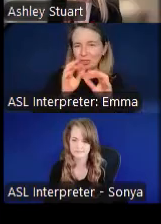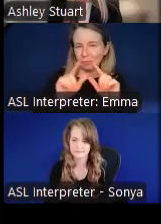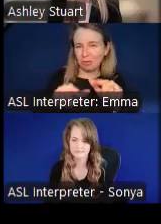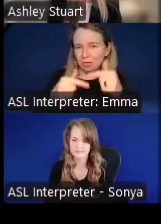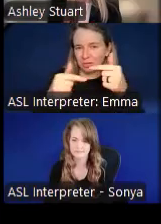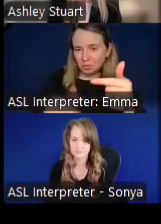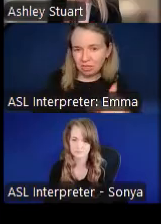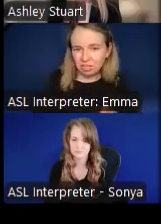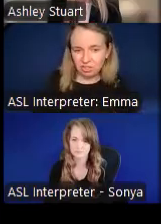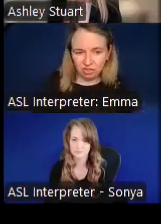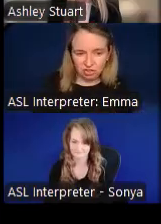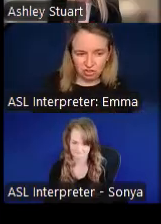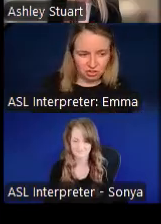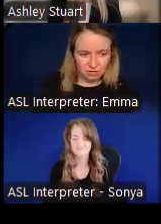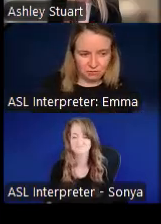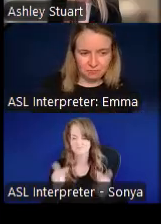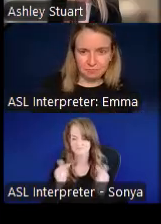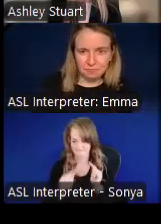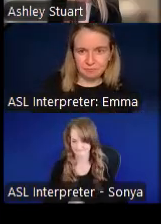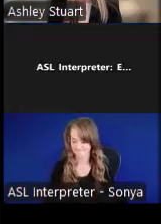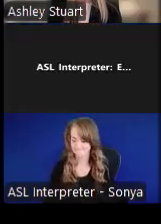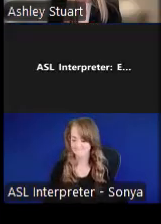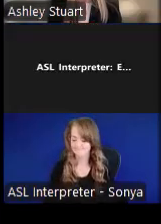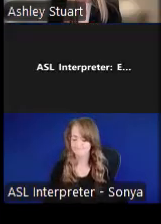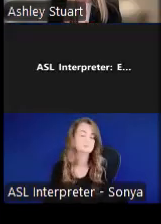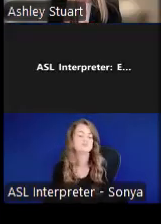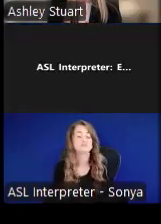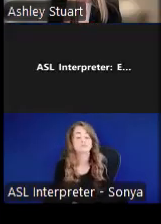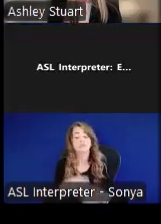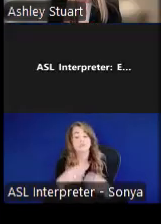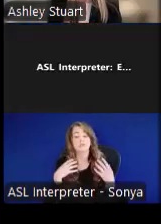stronger language skills have also been associated with fewer